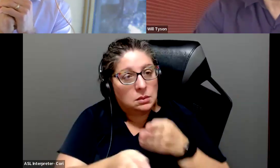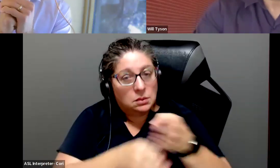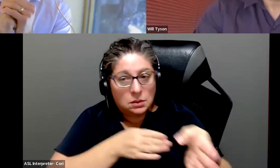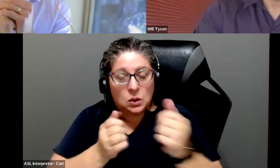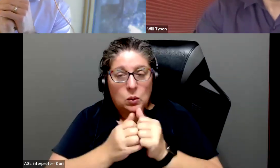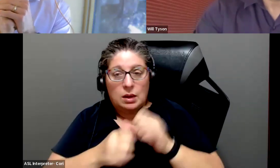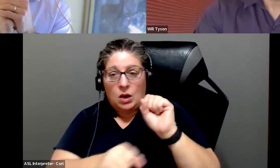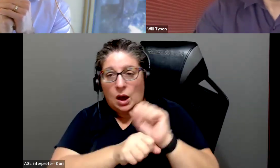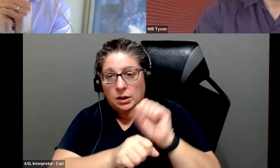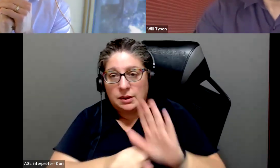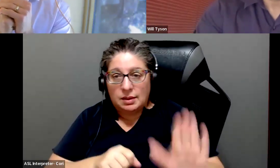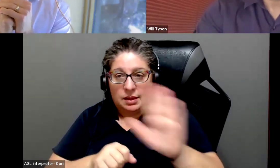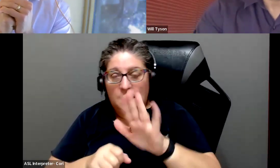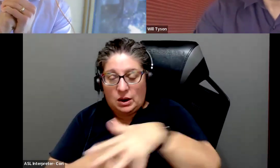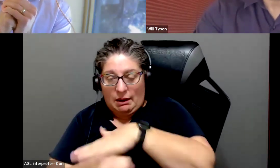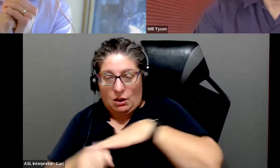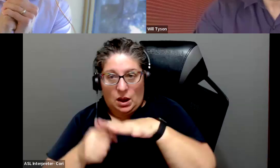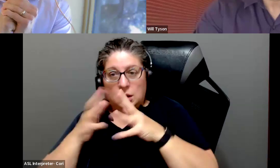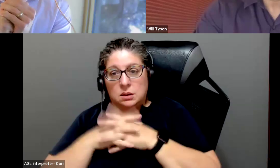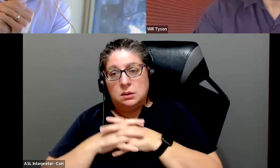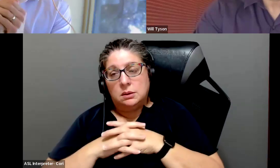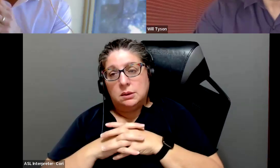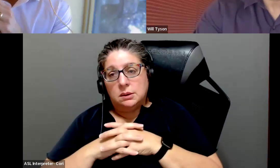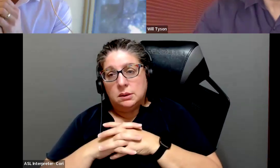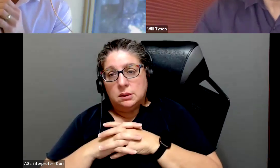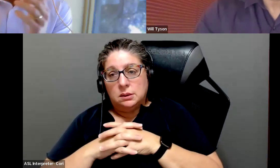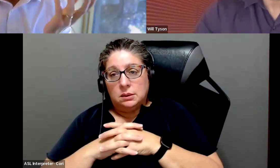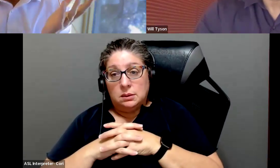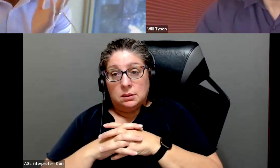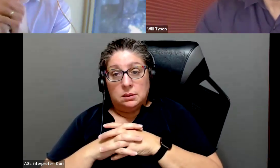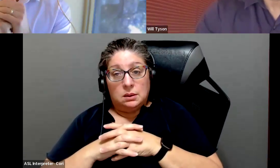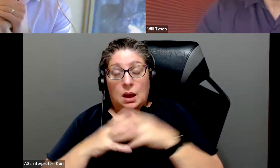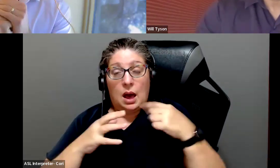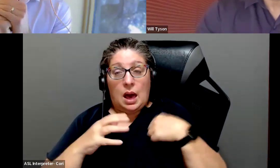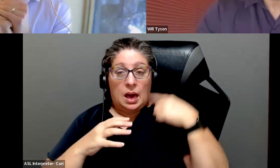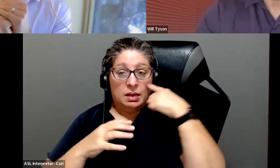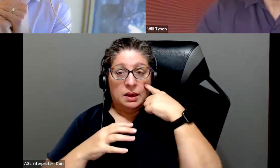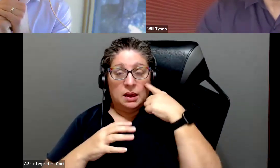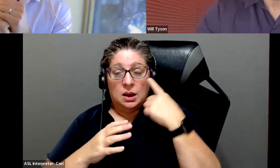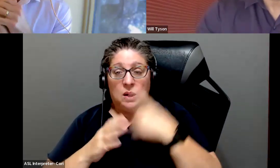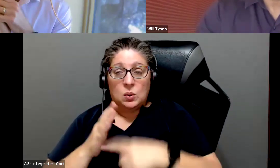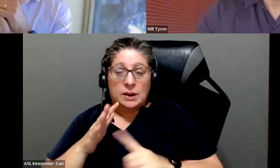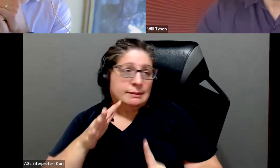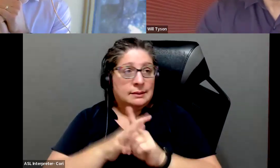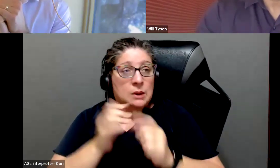occupations in their approximate area. I think the things that are standing out to me most right now